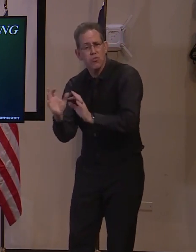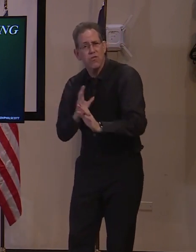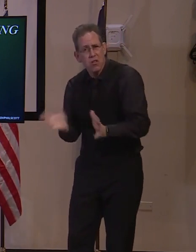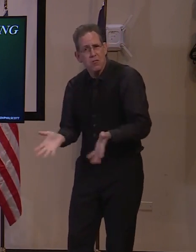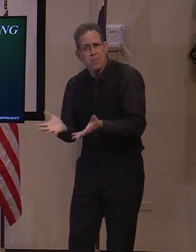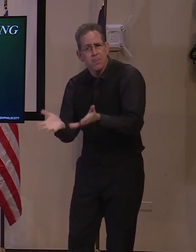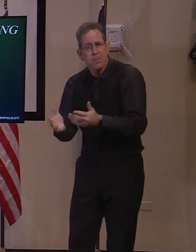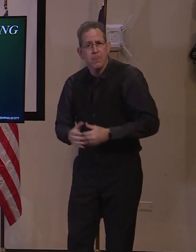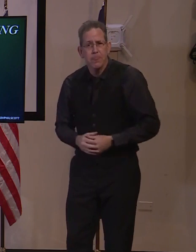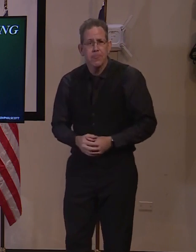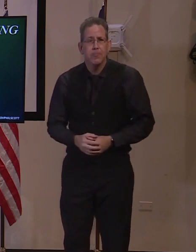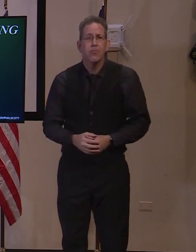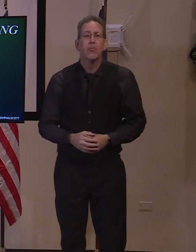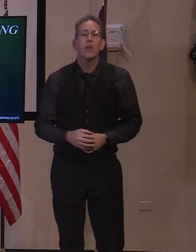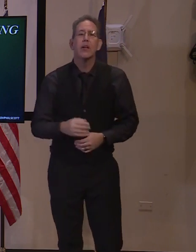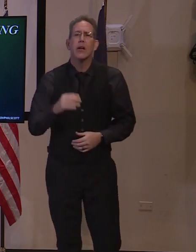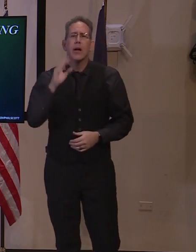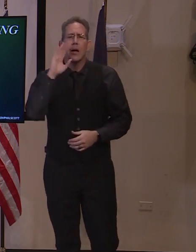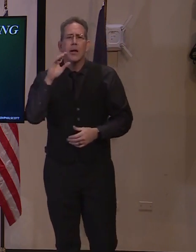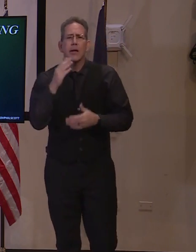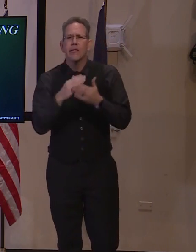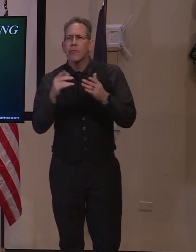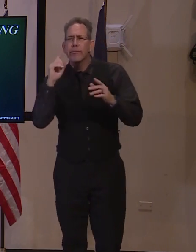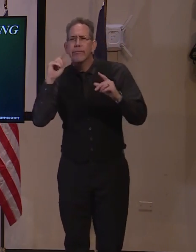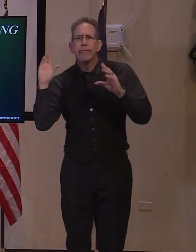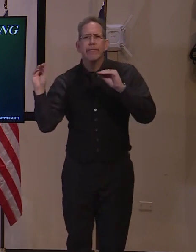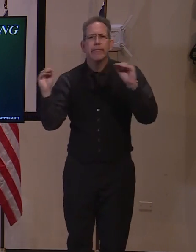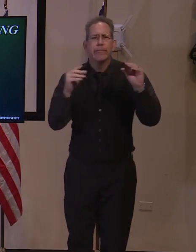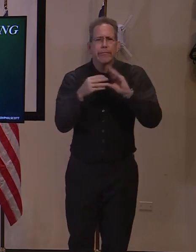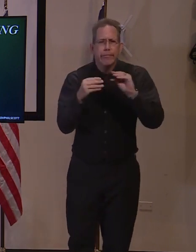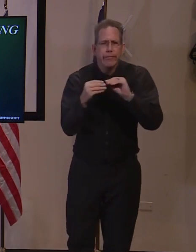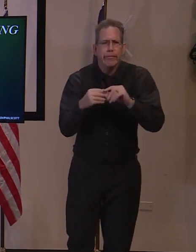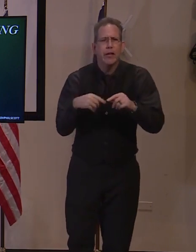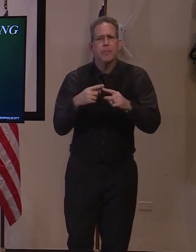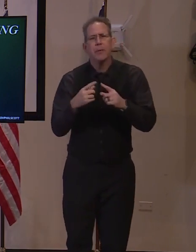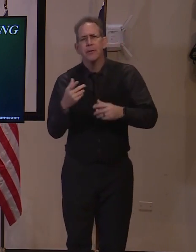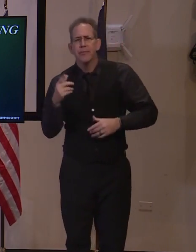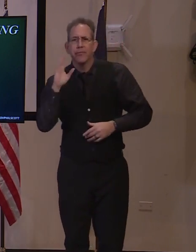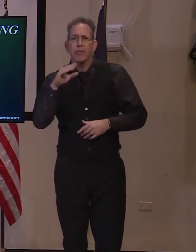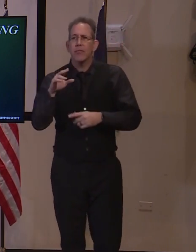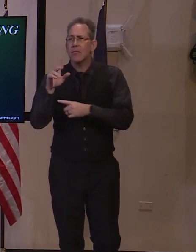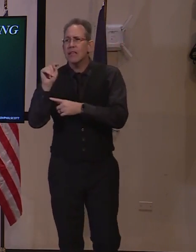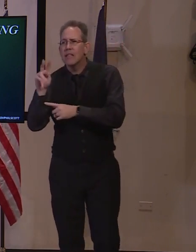some to move back to the mandates of 2020, which would impact all Vermonters.